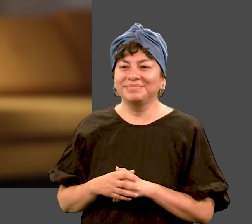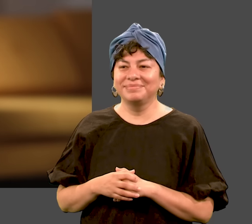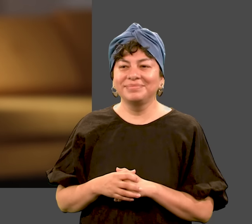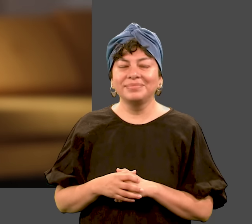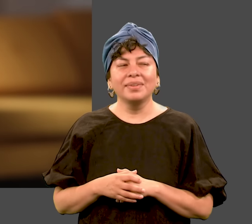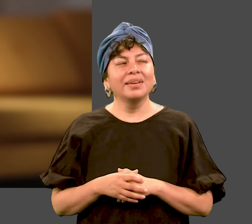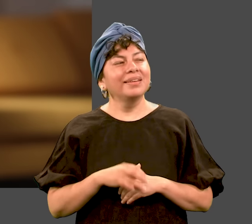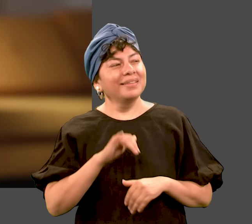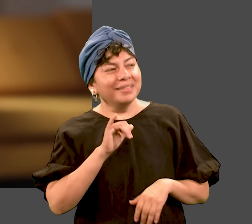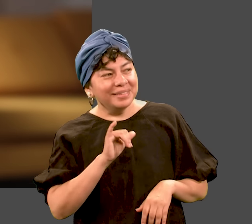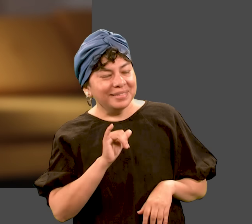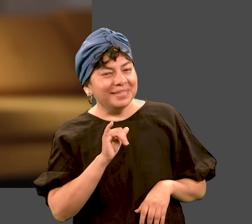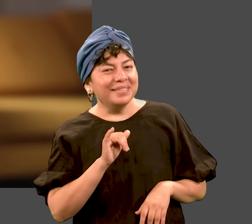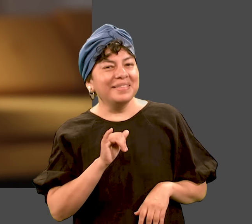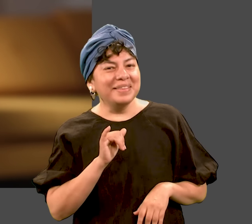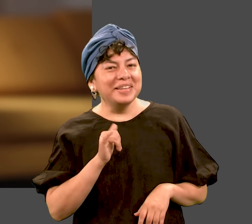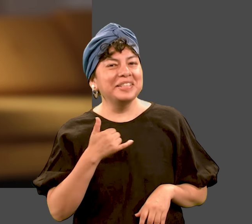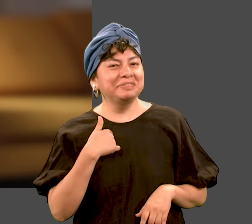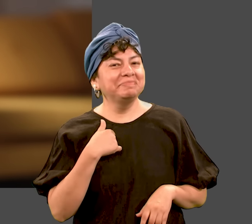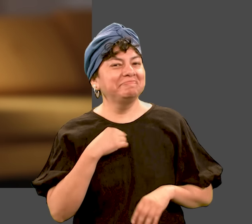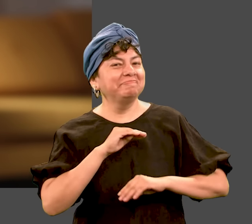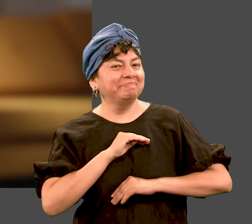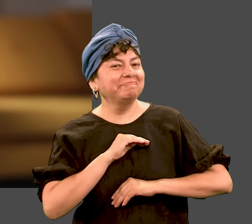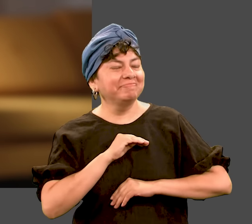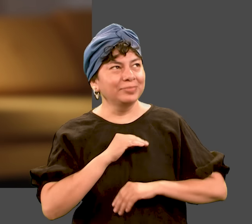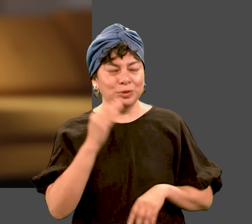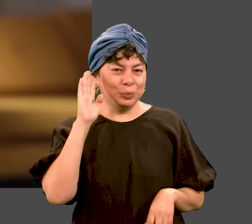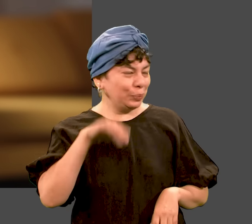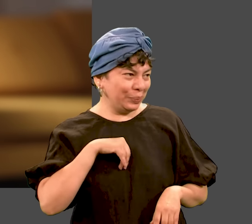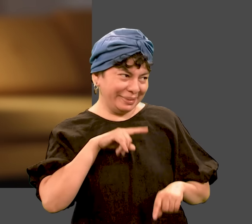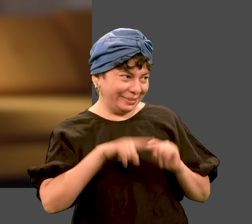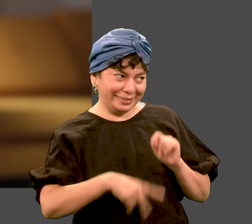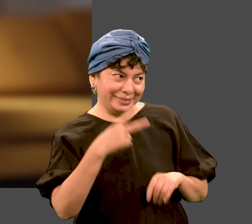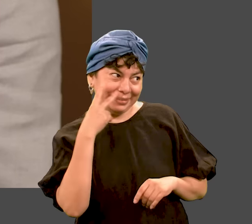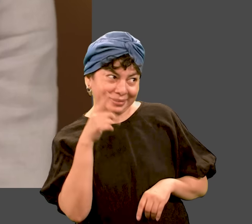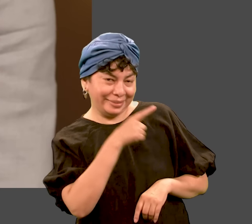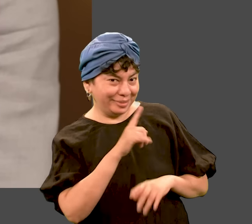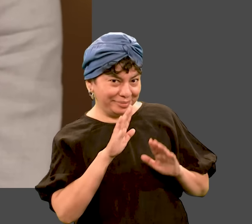and because I couldn’t see her smiling, she was letting me know by...